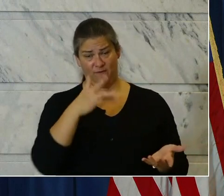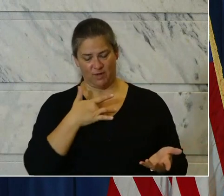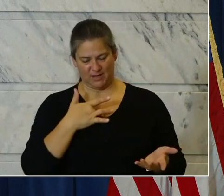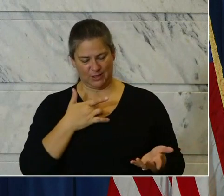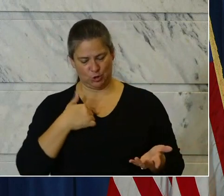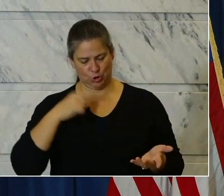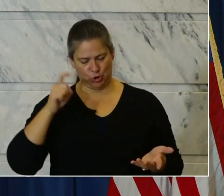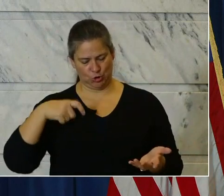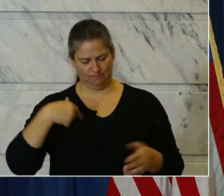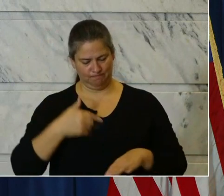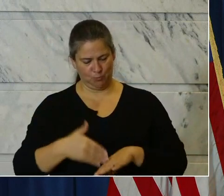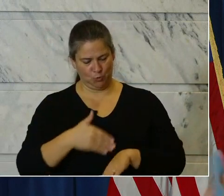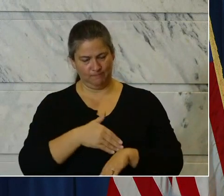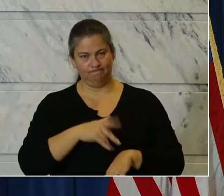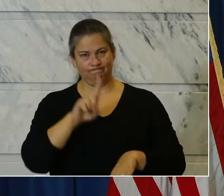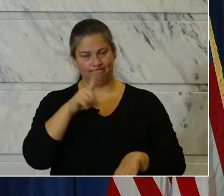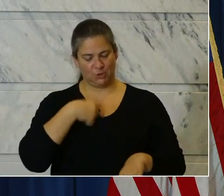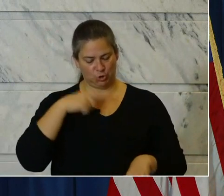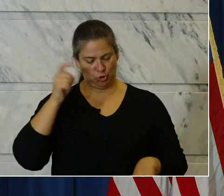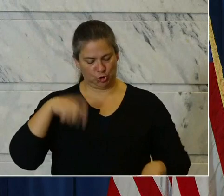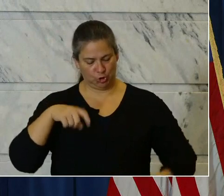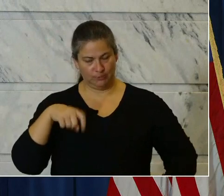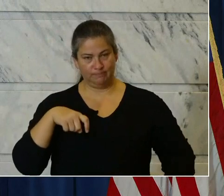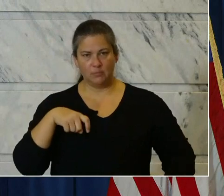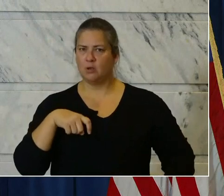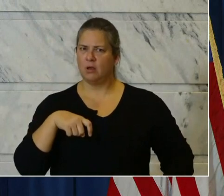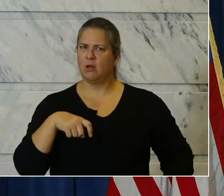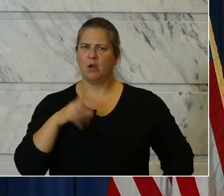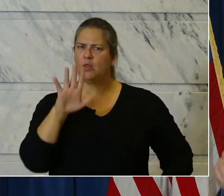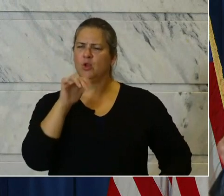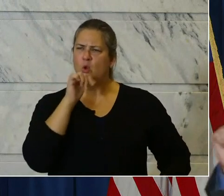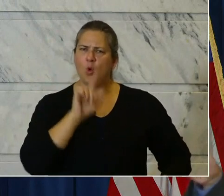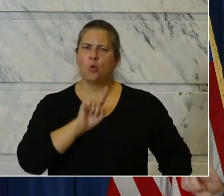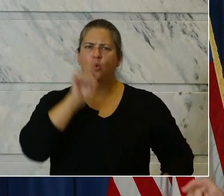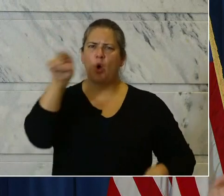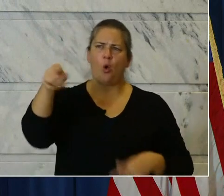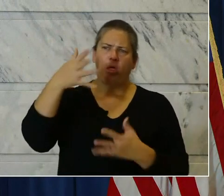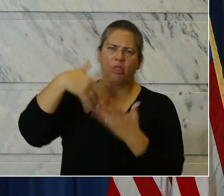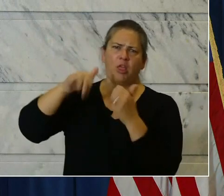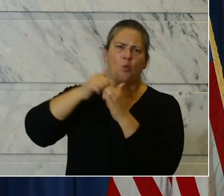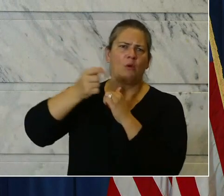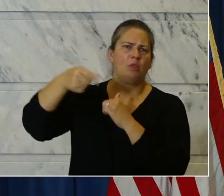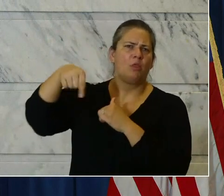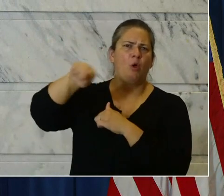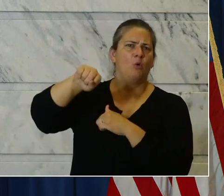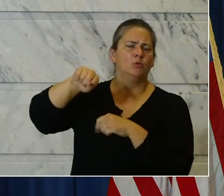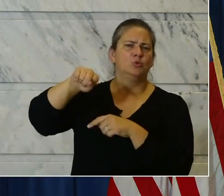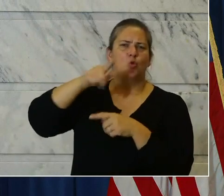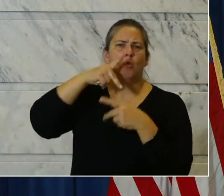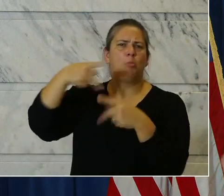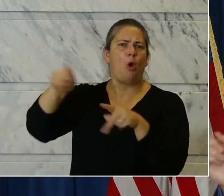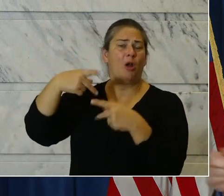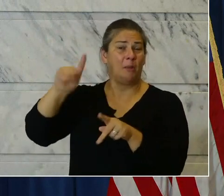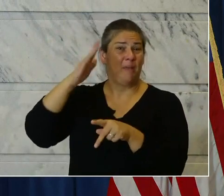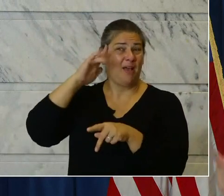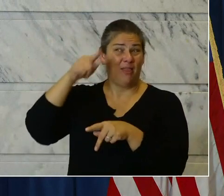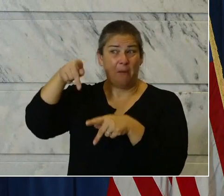YOU'RE ONE OF THE PEOPLE WHO CAN BEHAVE BETTER. AND IN YOU CAN JUST MAKE A BETTER CHOICE. DON'T GO HANG OUT WITH THOSE KIDS WHO ARE PARTYING AT